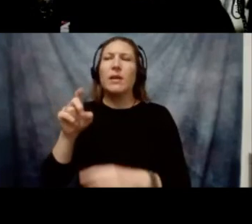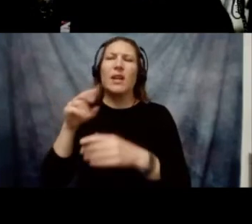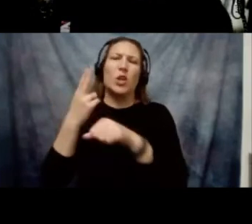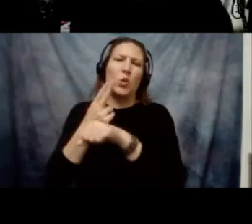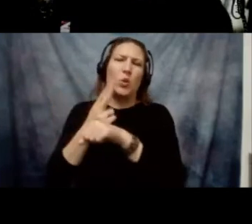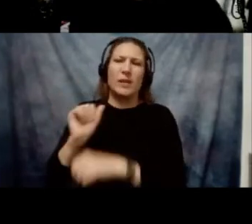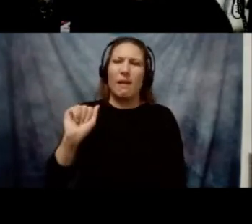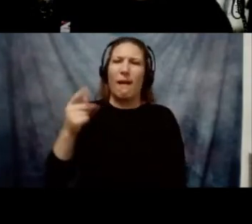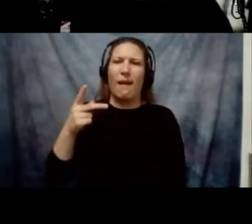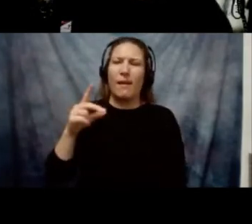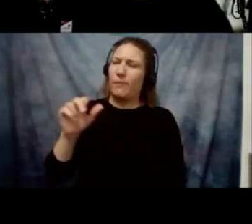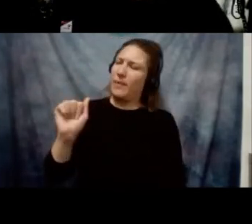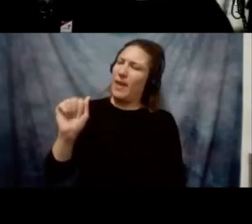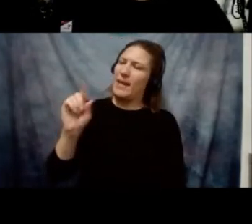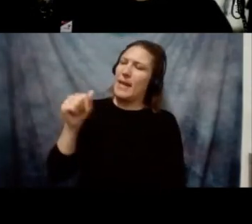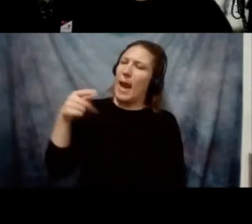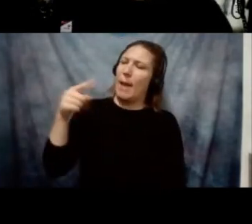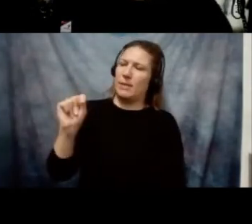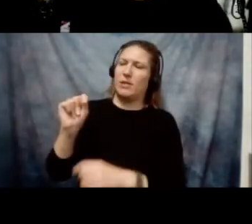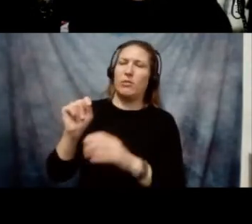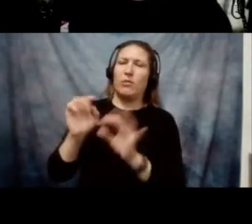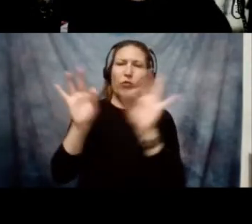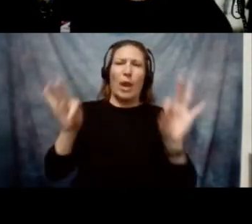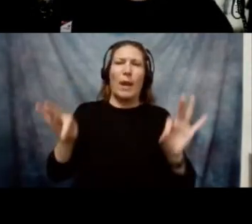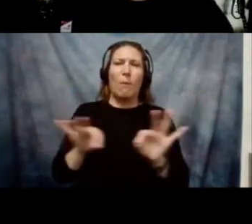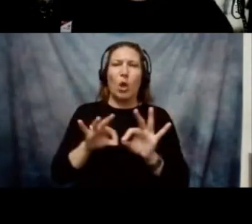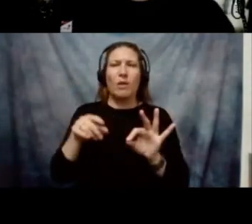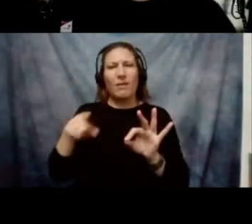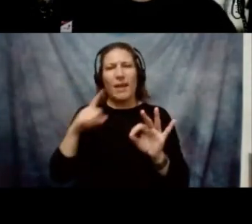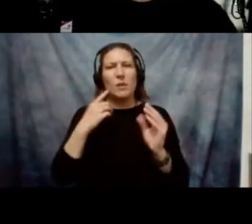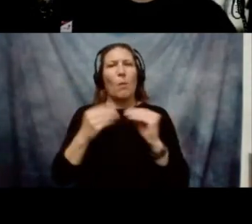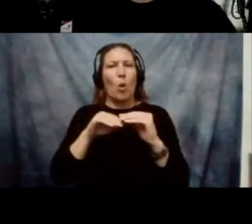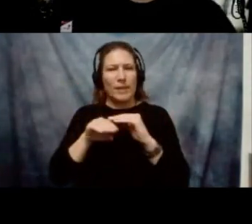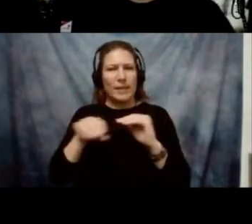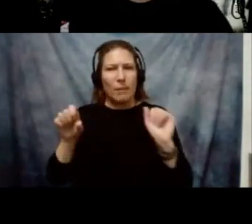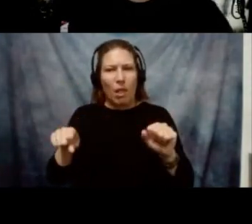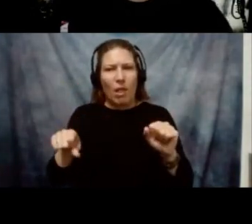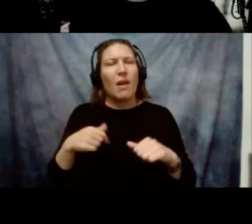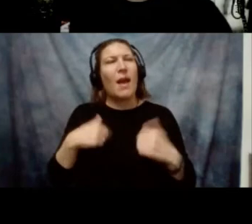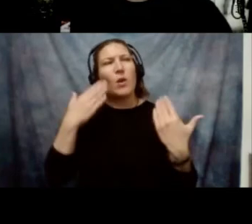acquired by um i think it's intellum um and i haven't seen a roadmap for that product i don't